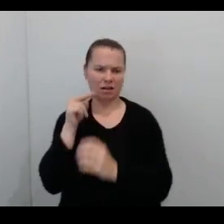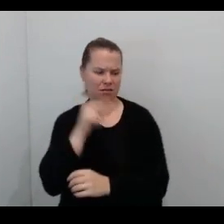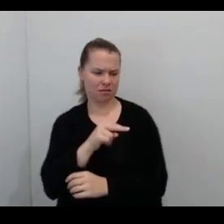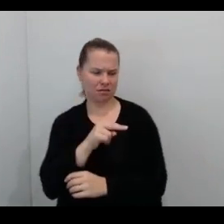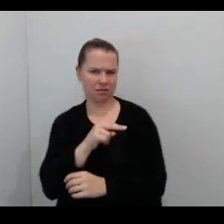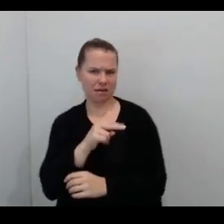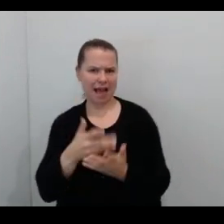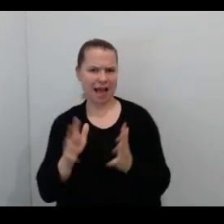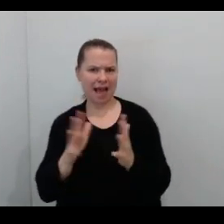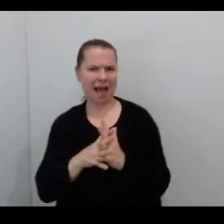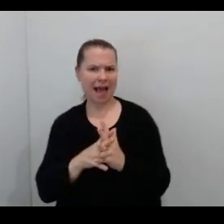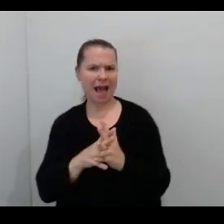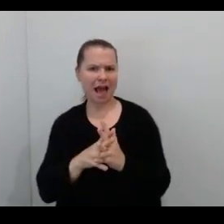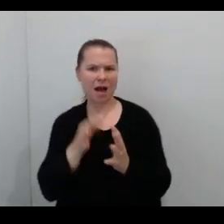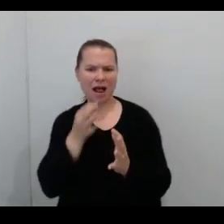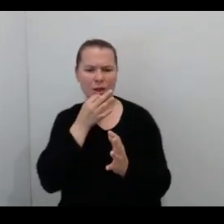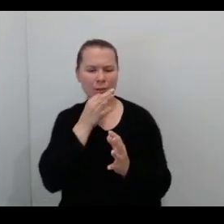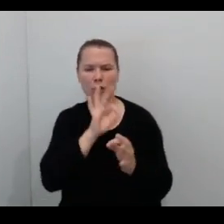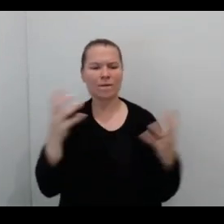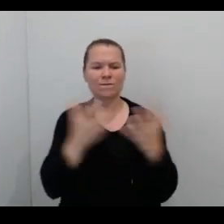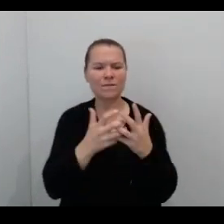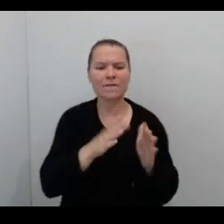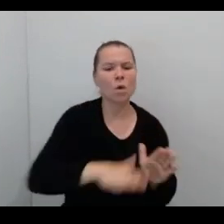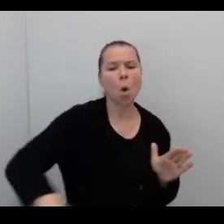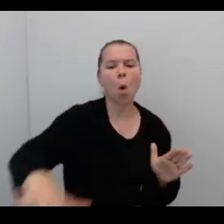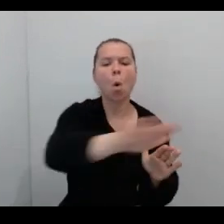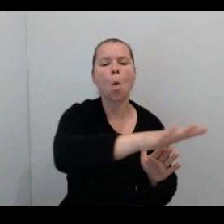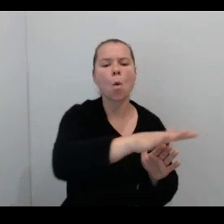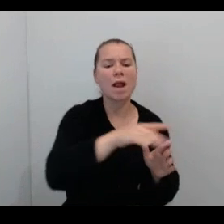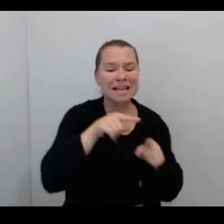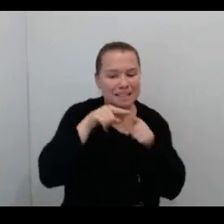payment, that doesn't always work for every individual client, does it? No.